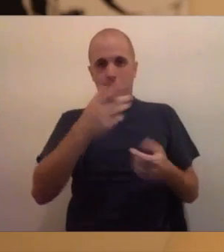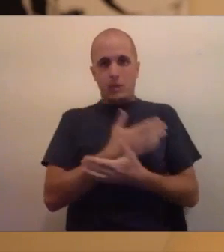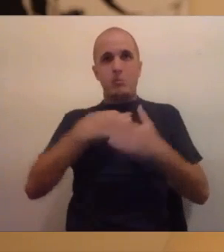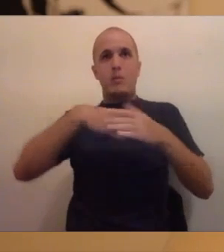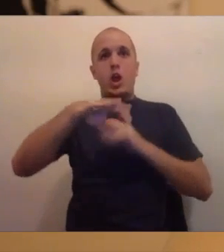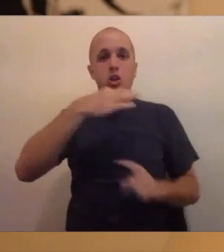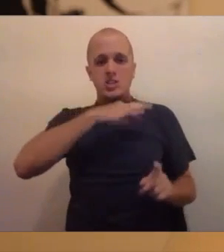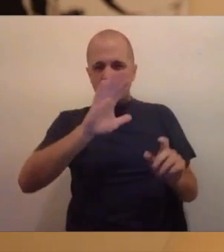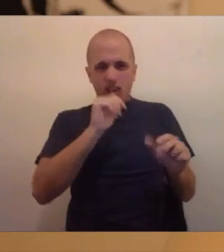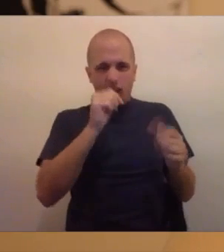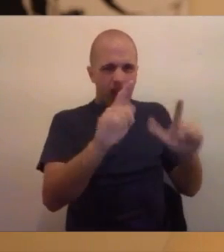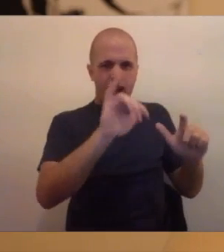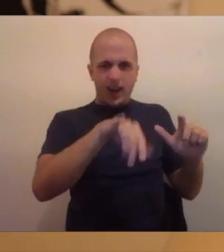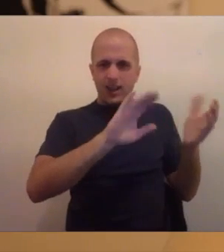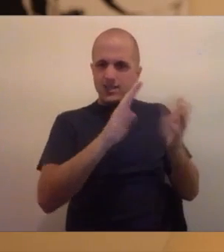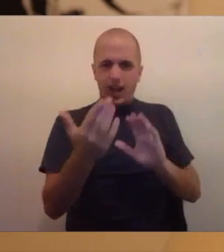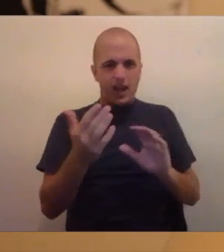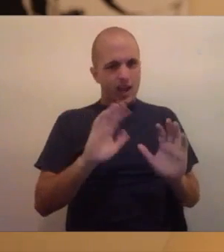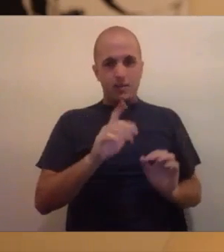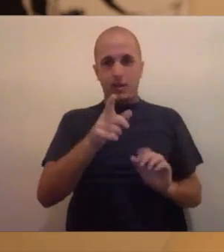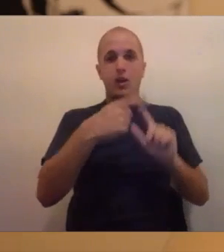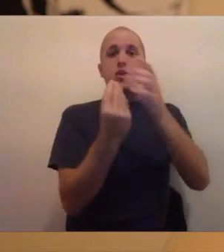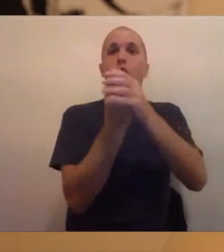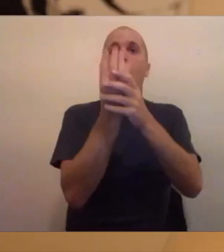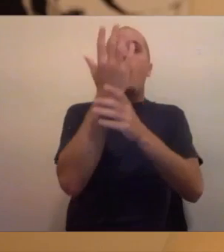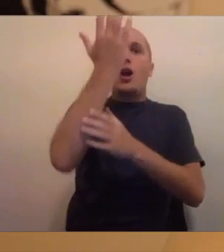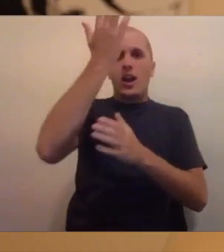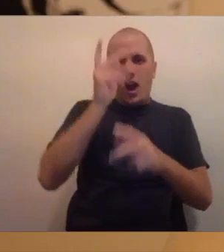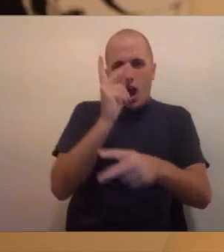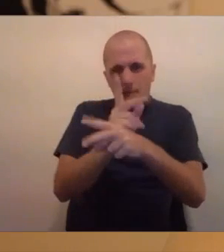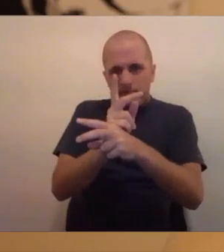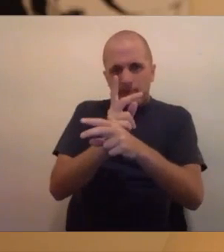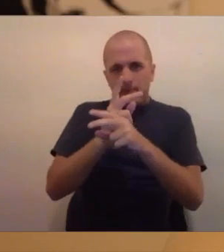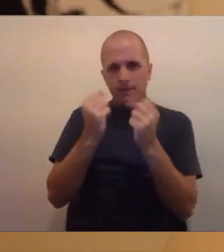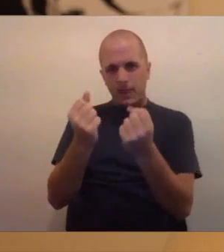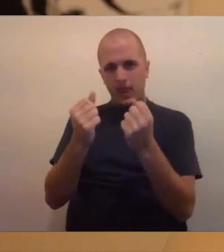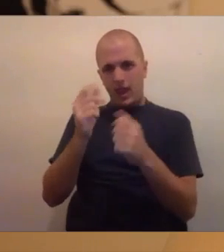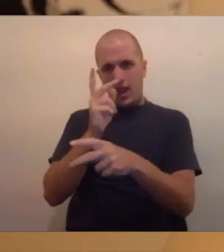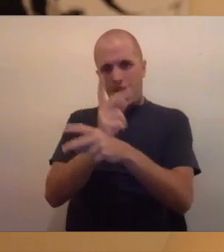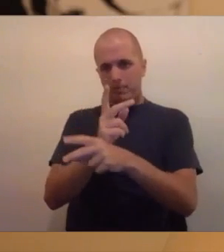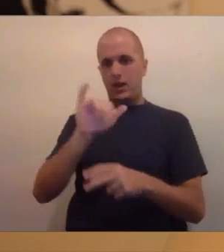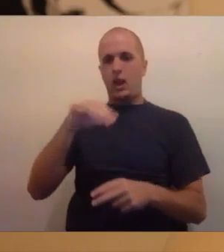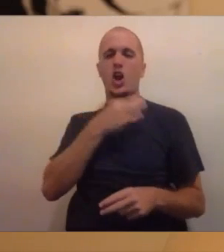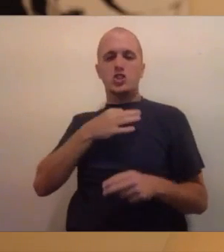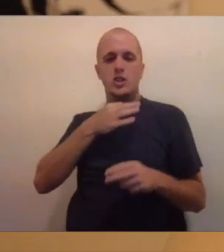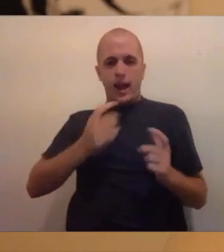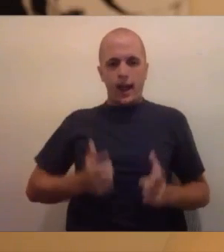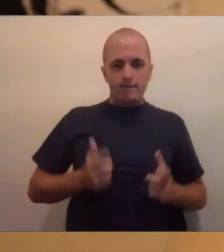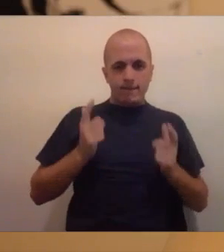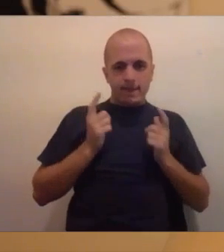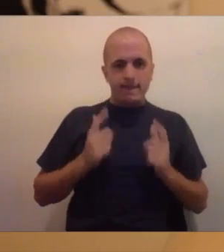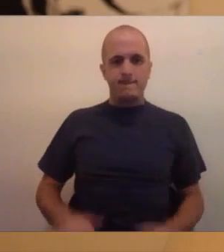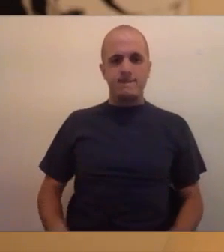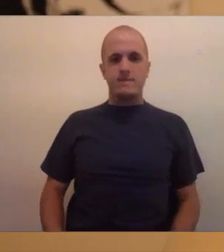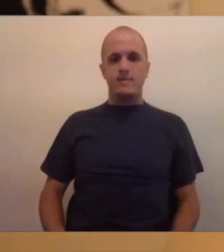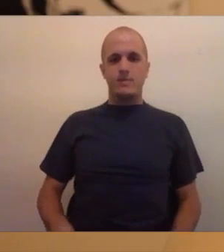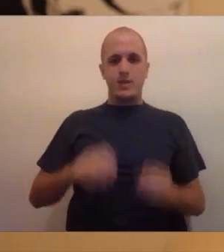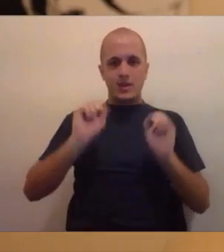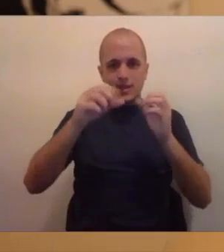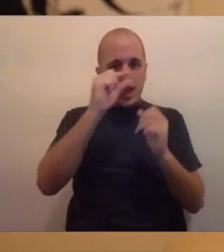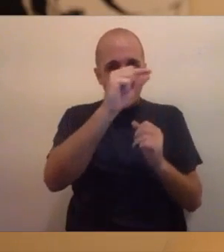This curiosity, don't let it die. When you're even grown up, you keep it alive.